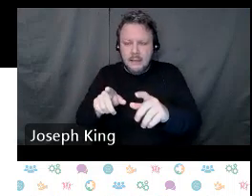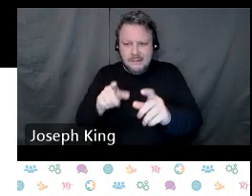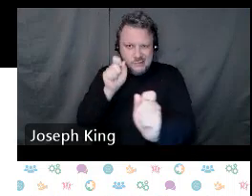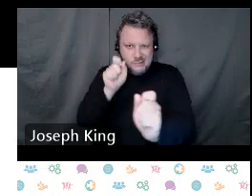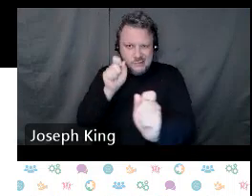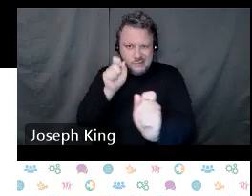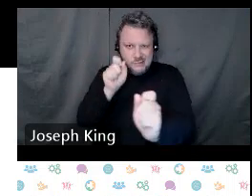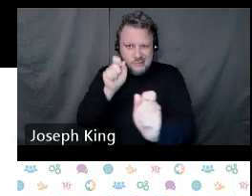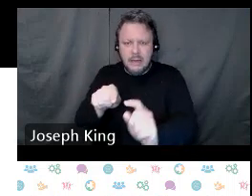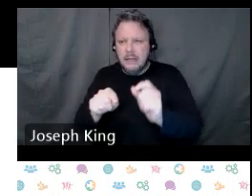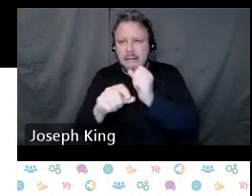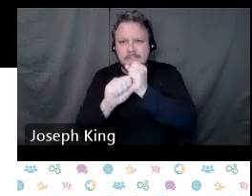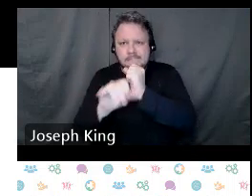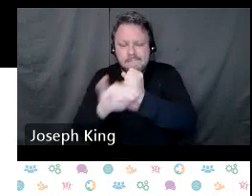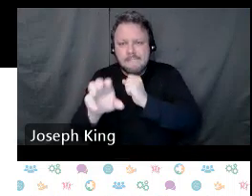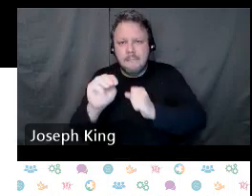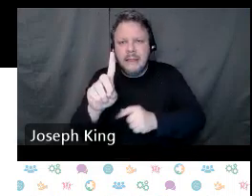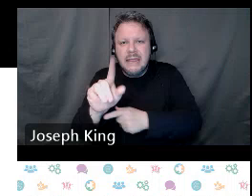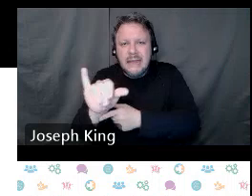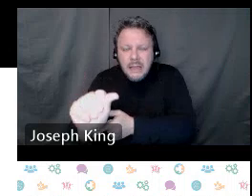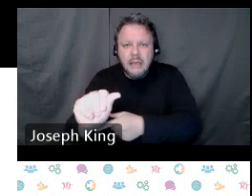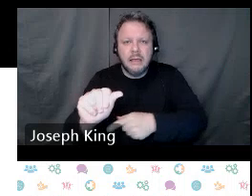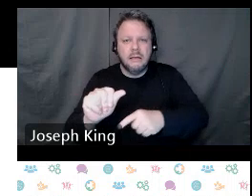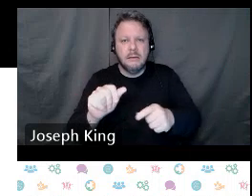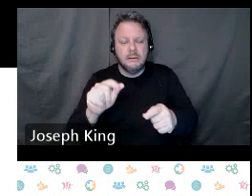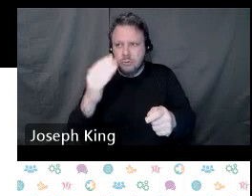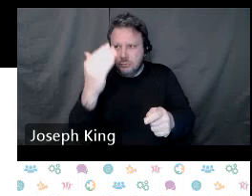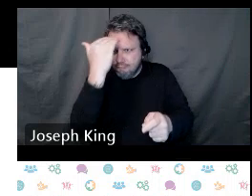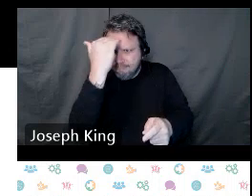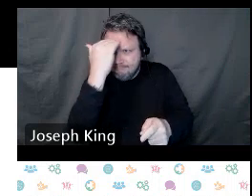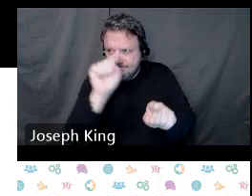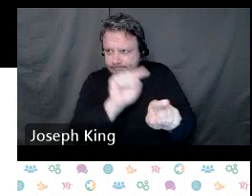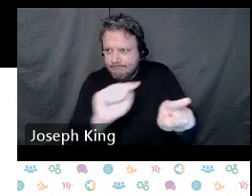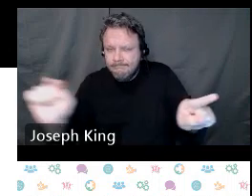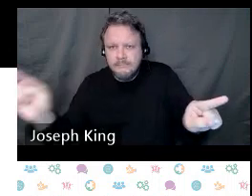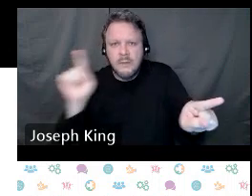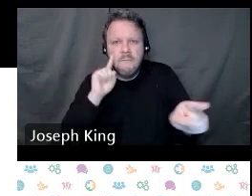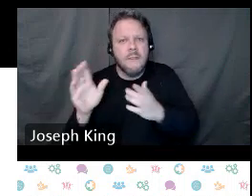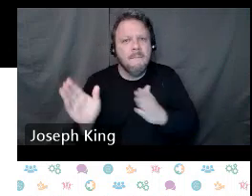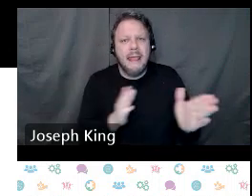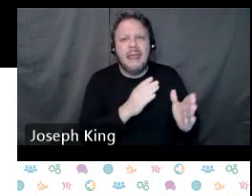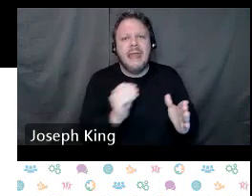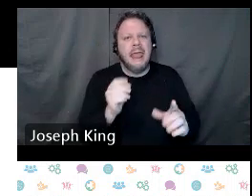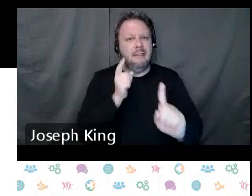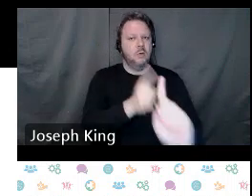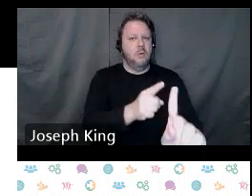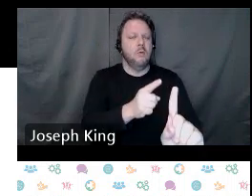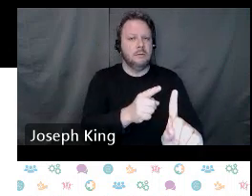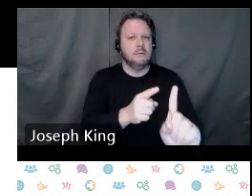and outreach campaign to raise public and stakeholder awareness of the plan and its